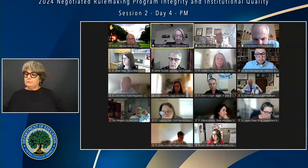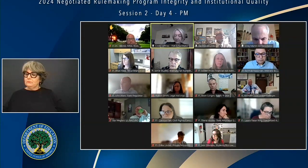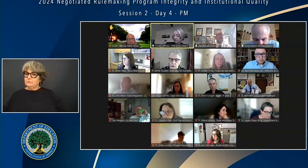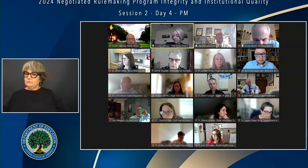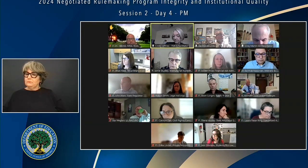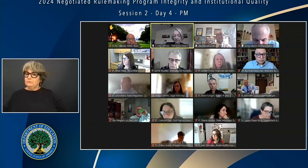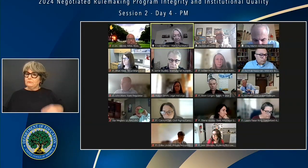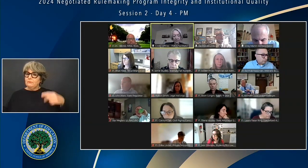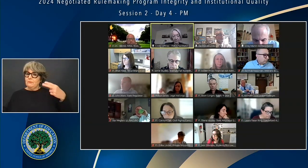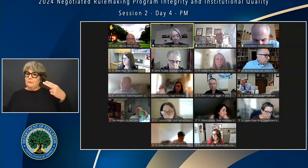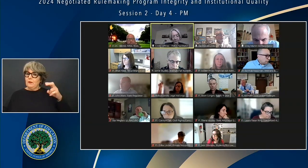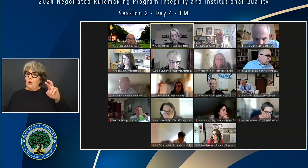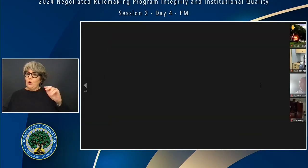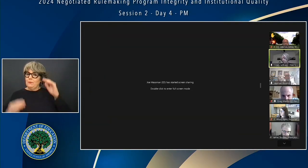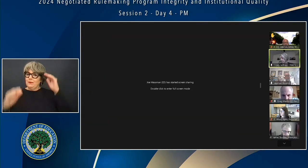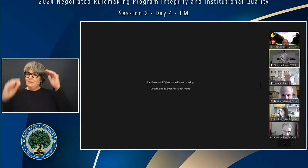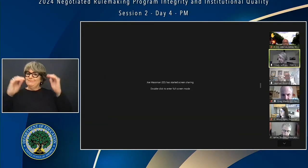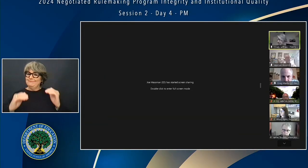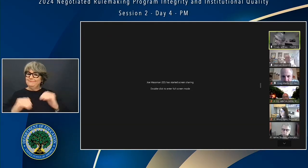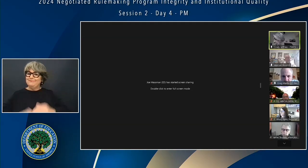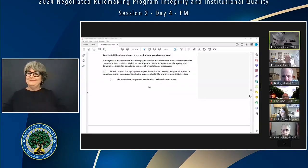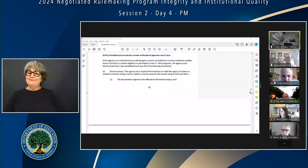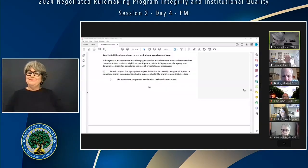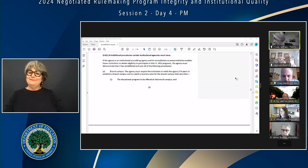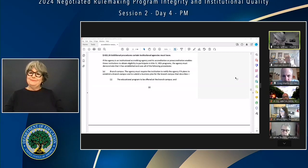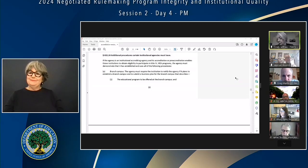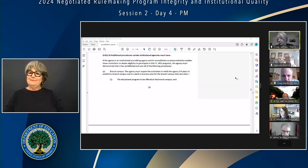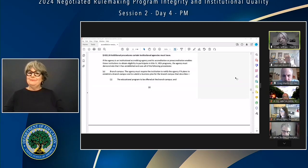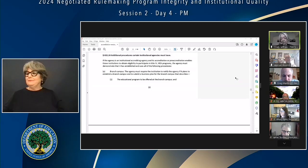next, 602.24?